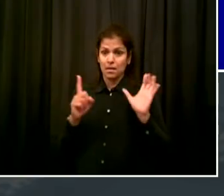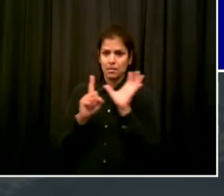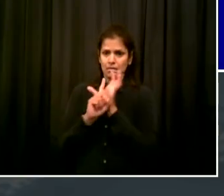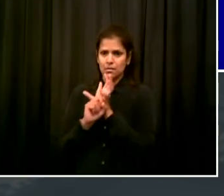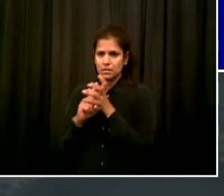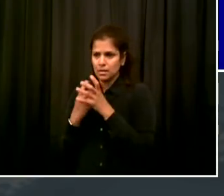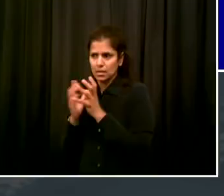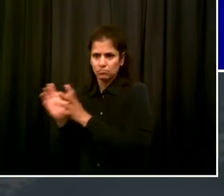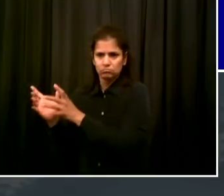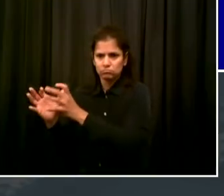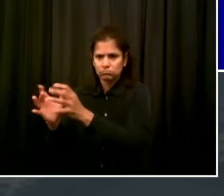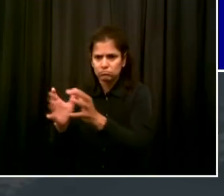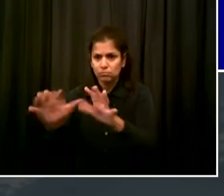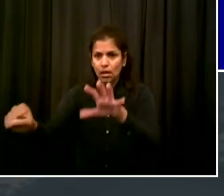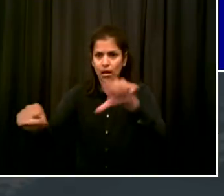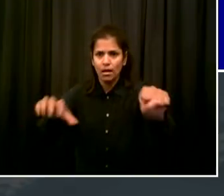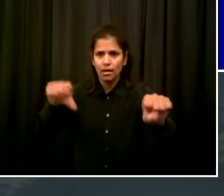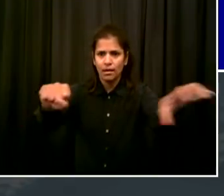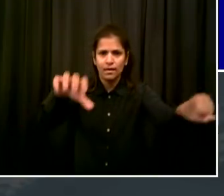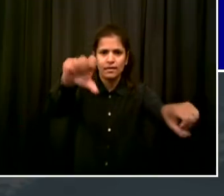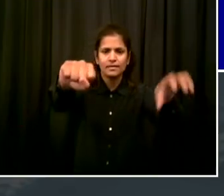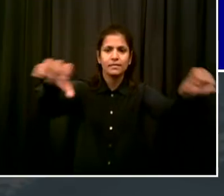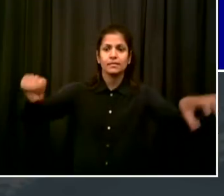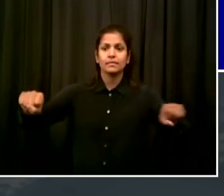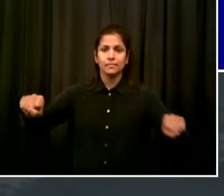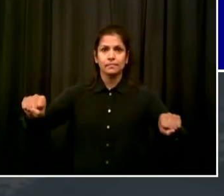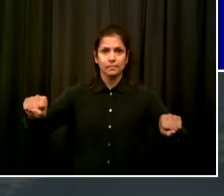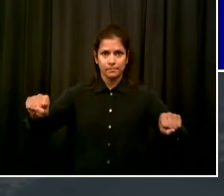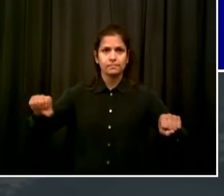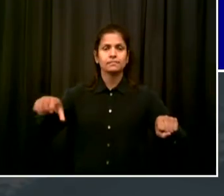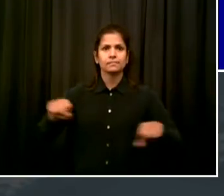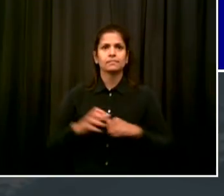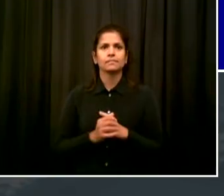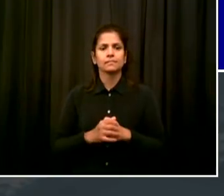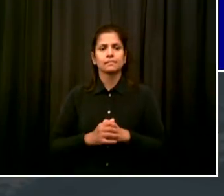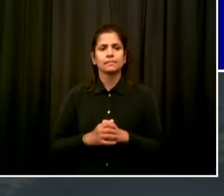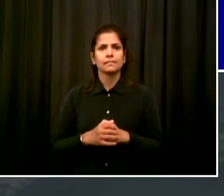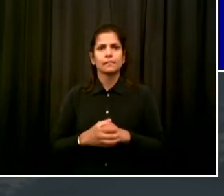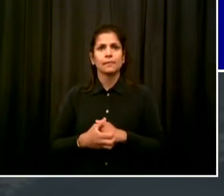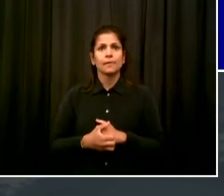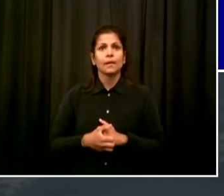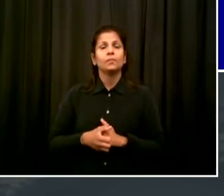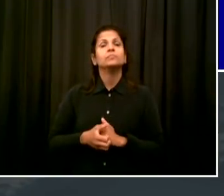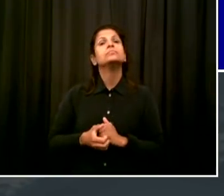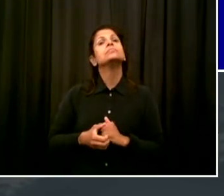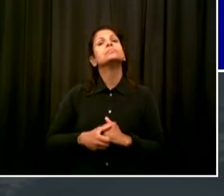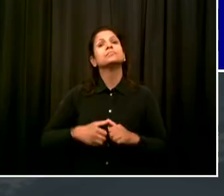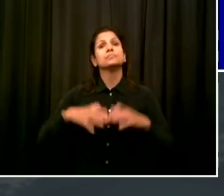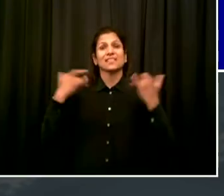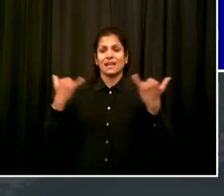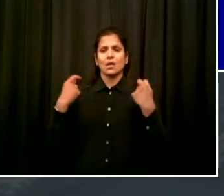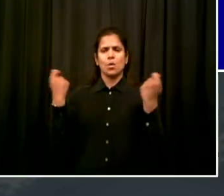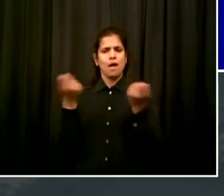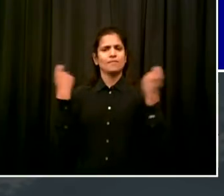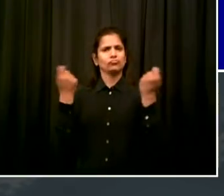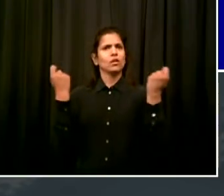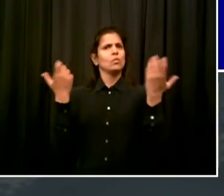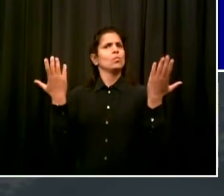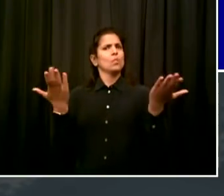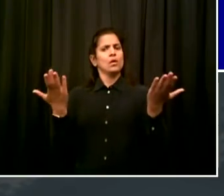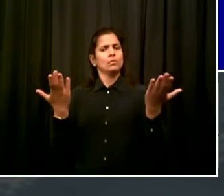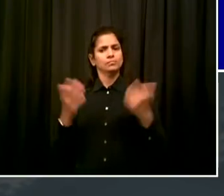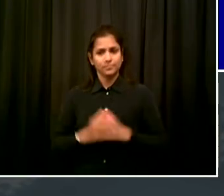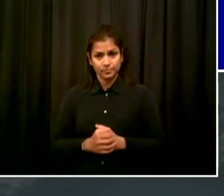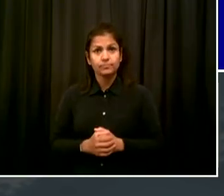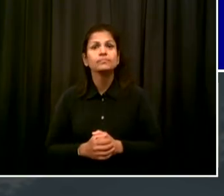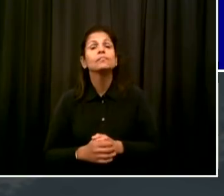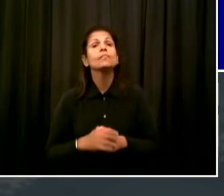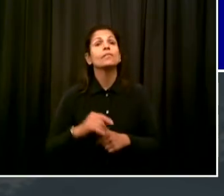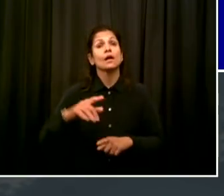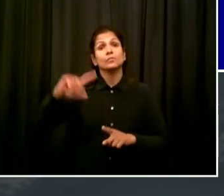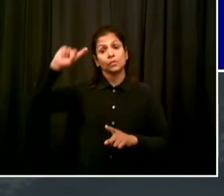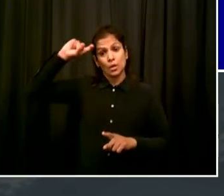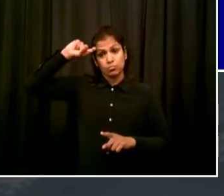ANNIVERSARY. I